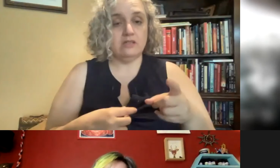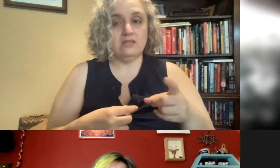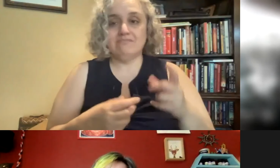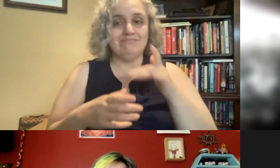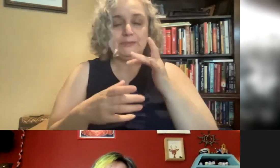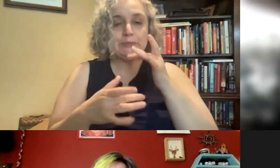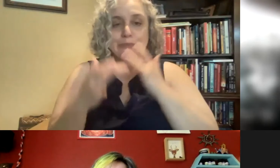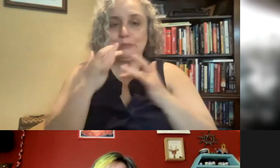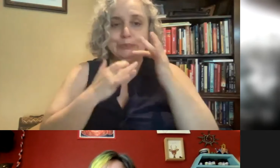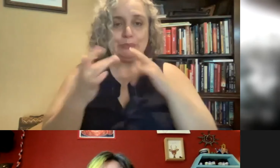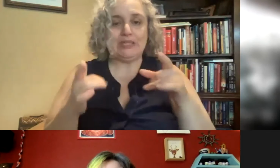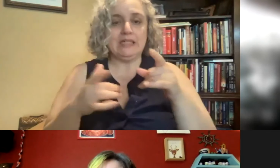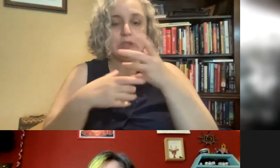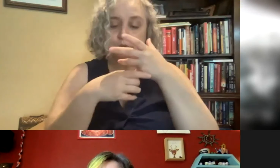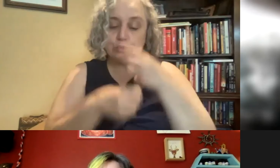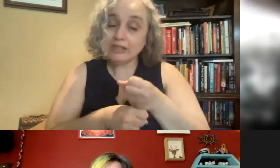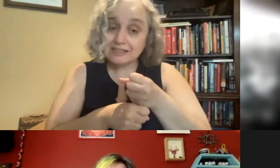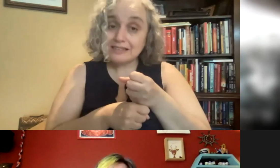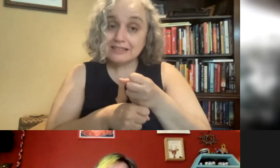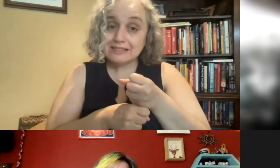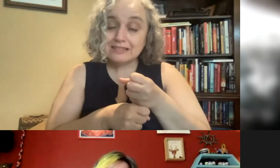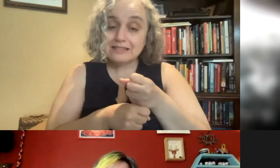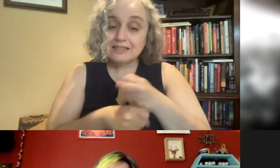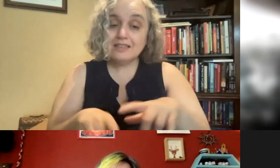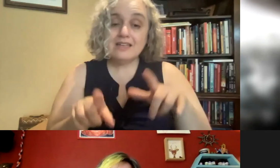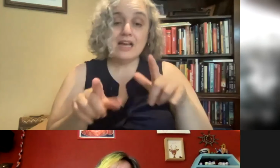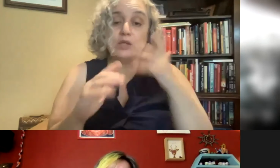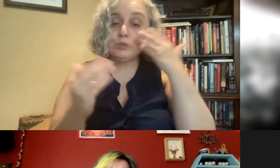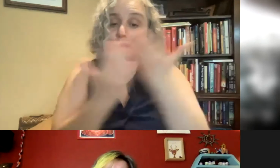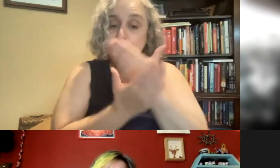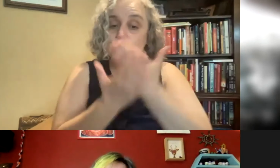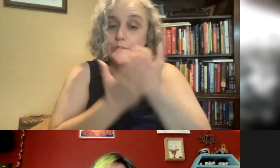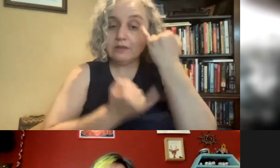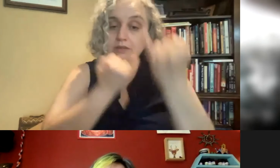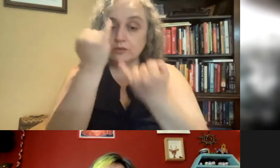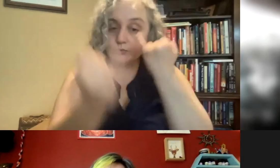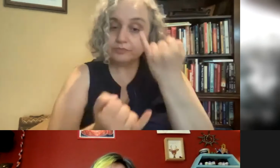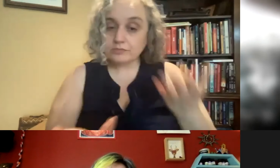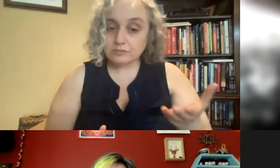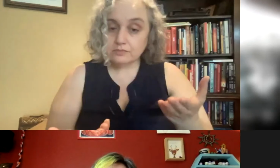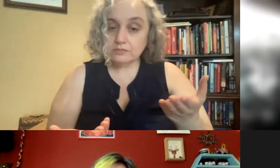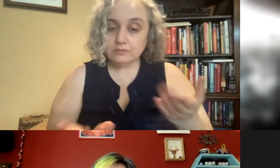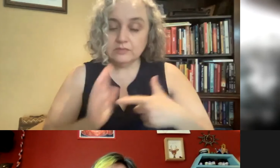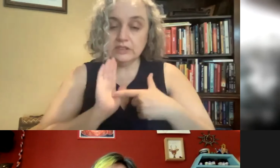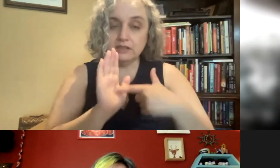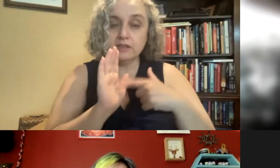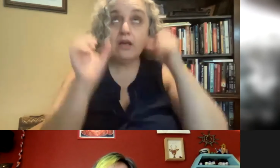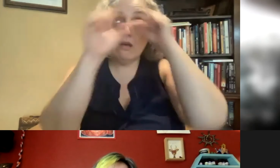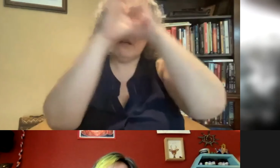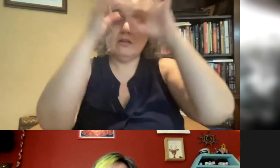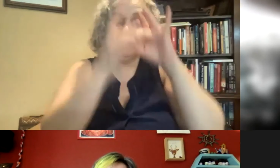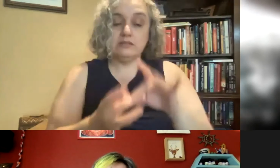in some of these new ideas or in some of these solutions, to me that's what will cause us squandering.